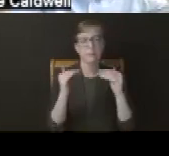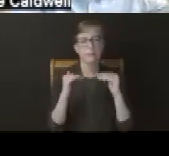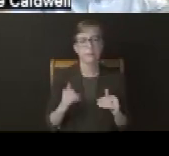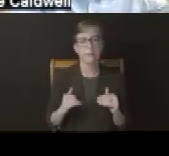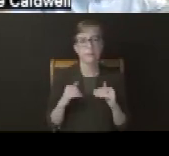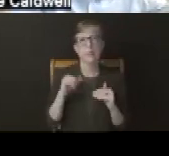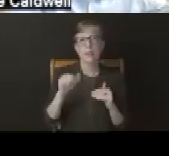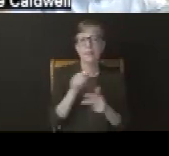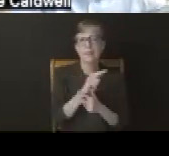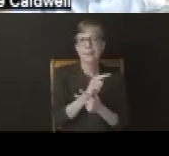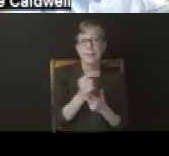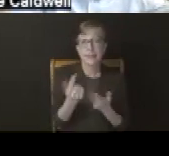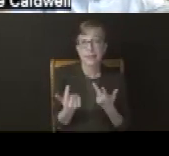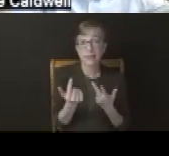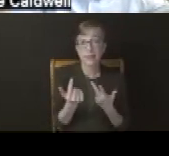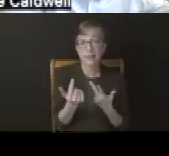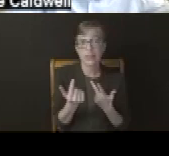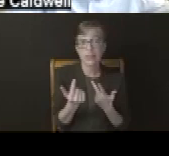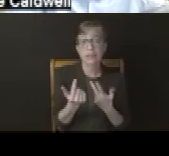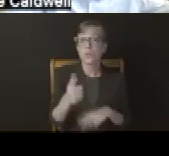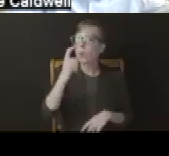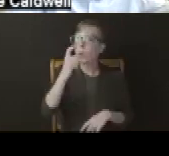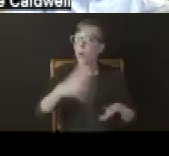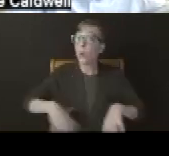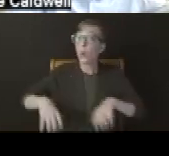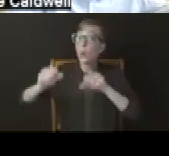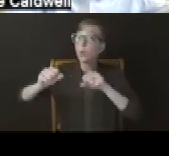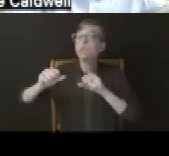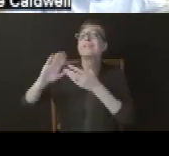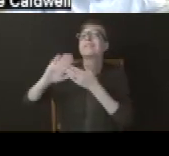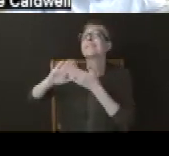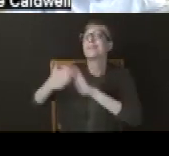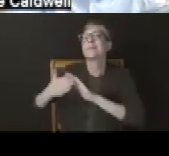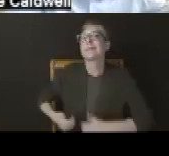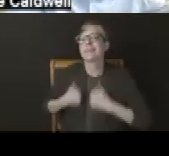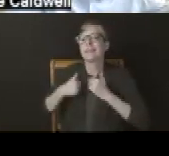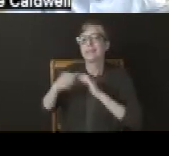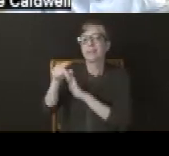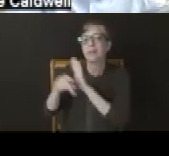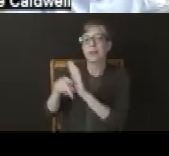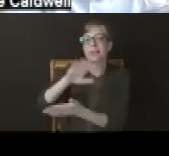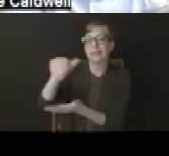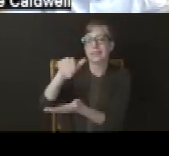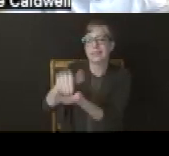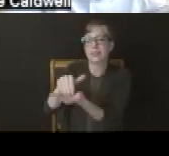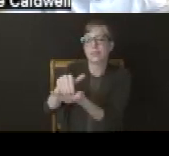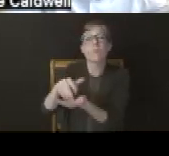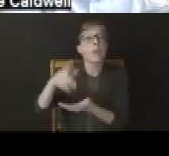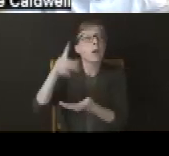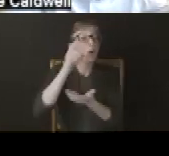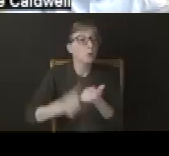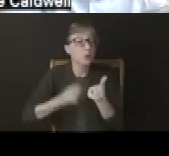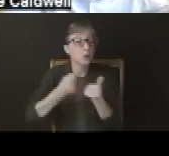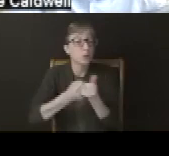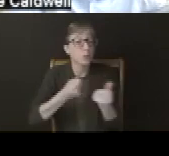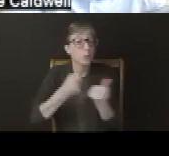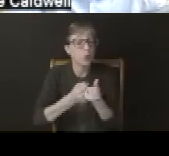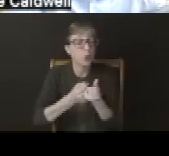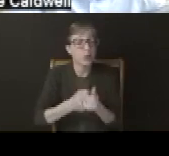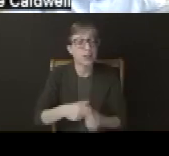hosted by the Community Living Policy Center. And we received support from NIDILRR, which is the National Institute for